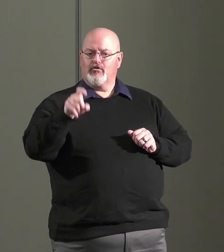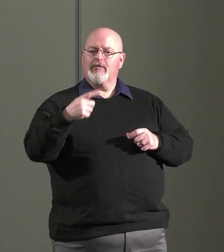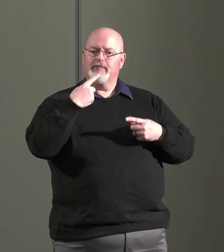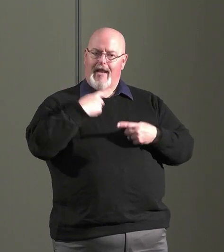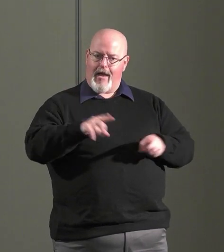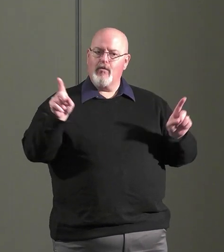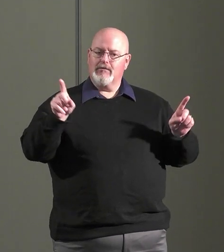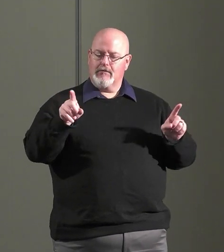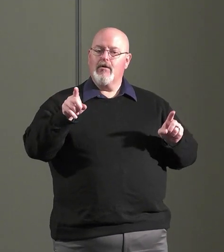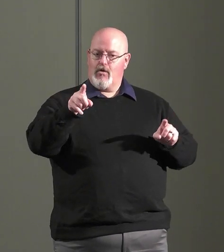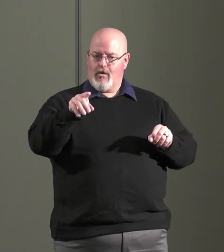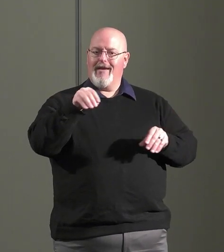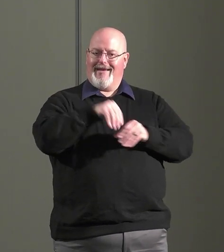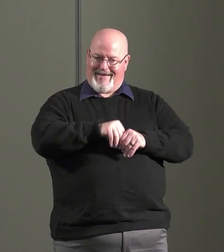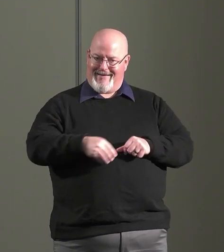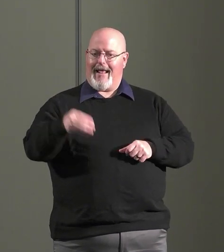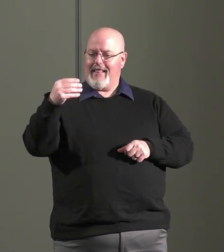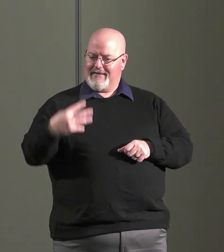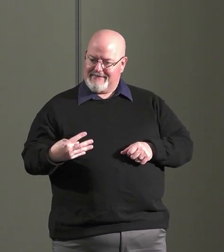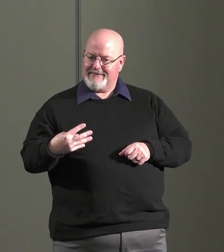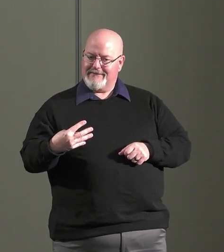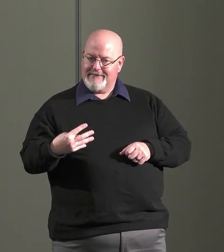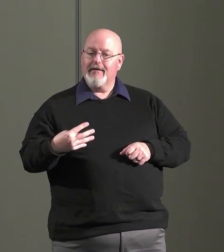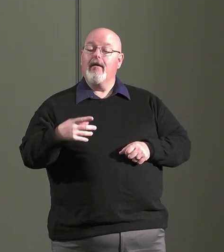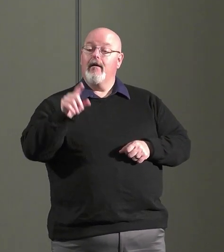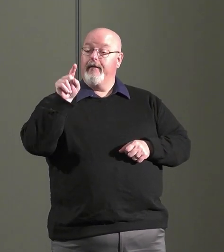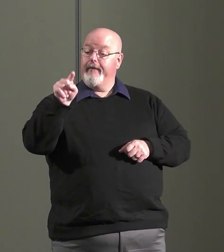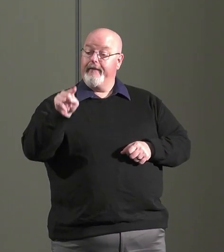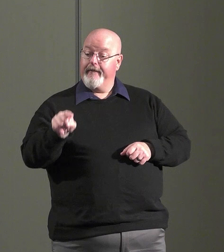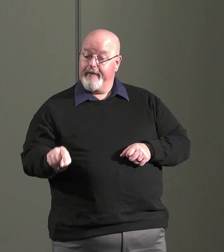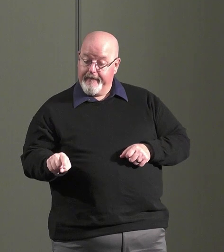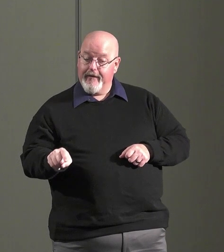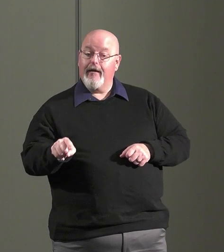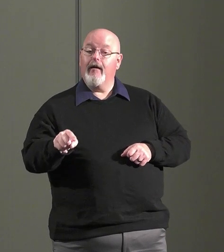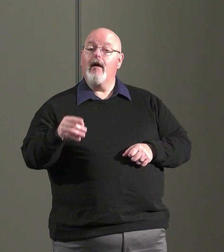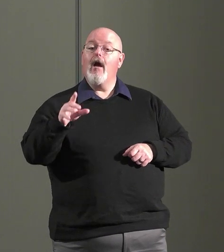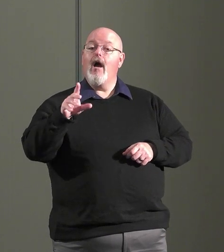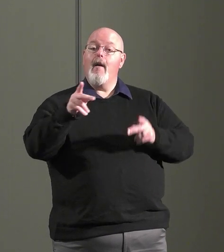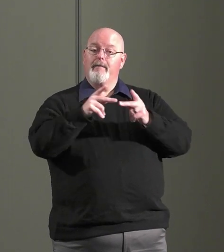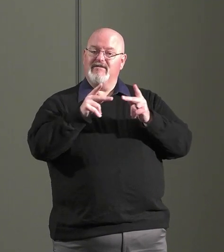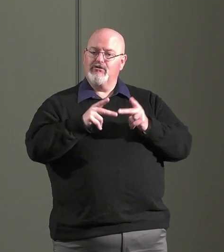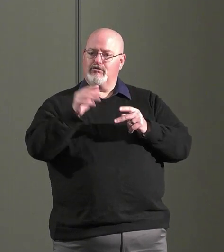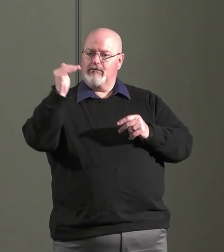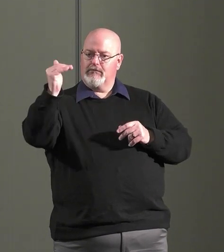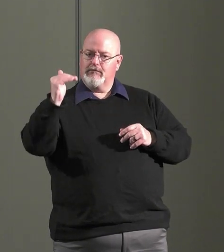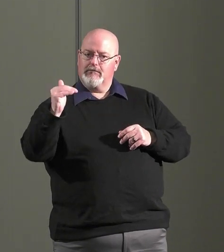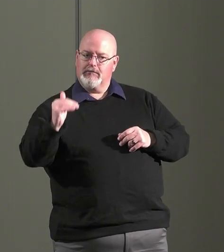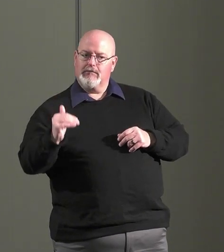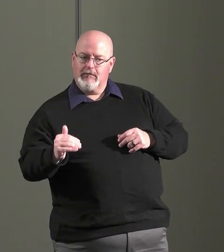the fact you are in a list. And number of items in the list. The position of the item. And whether or